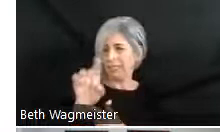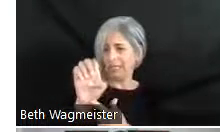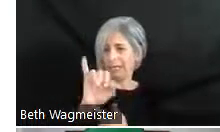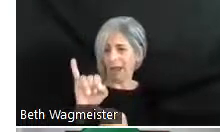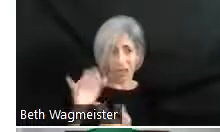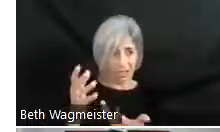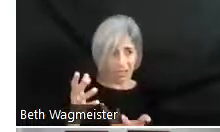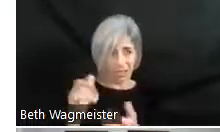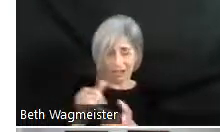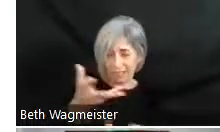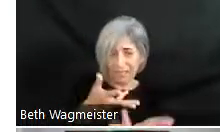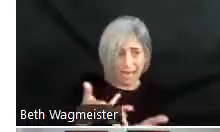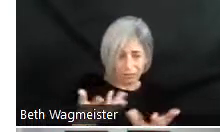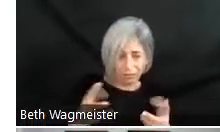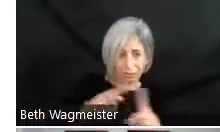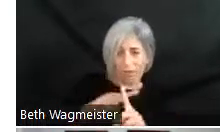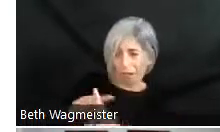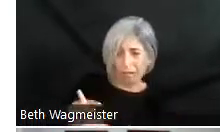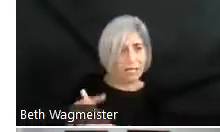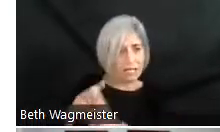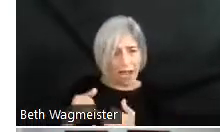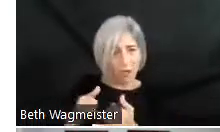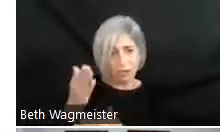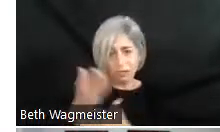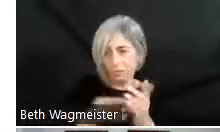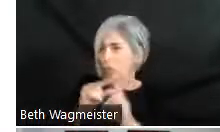get engaged with that, let's plug in. Some of the words I would use are things like